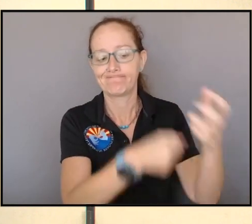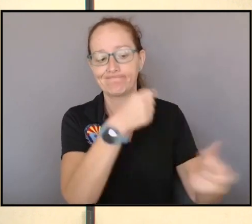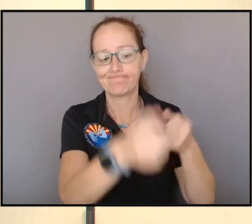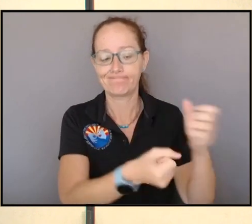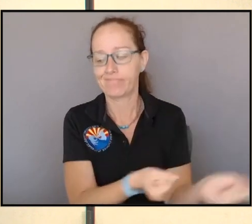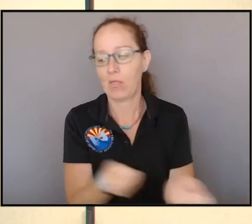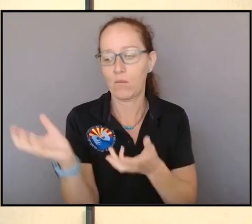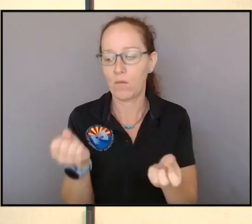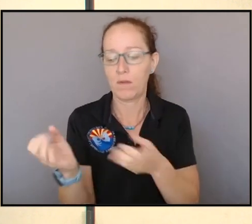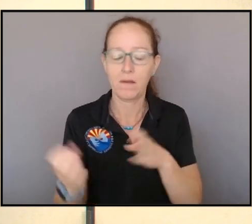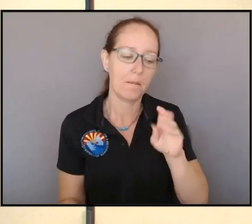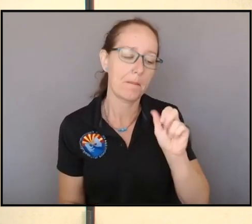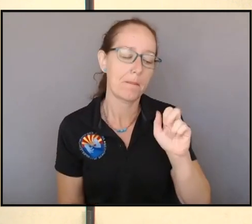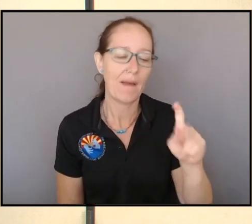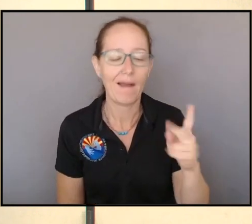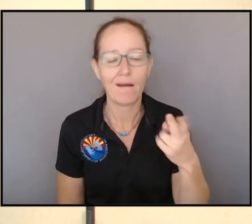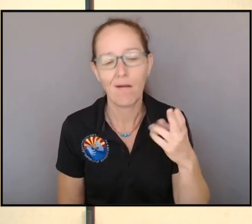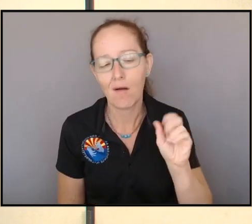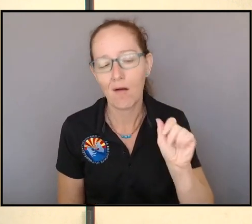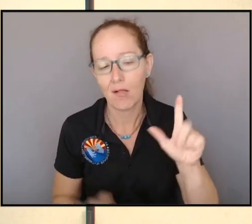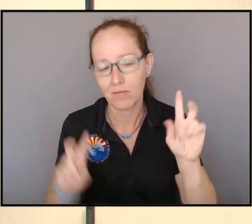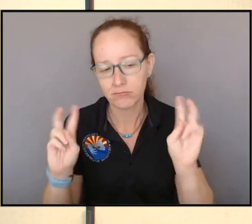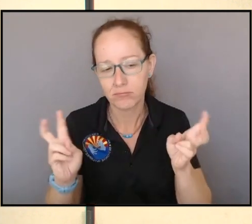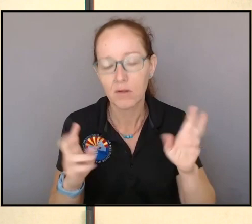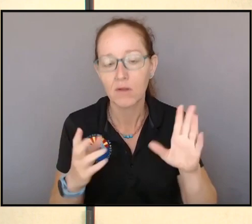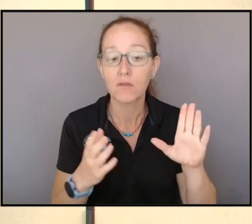all those materials. So that is in motion today all the way